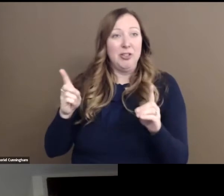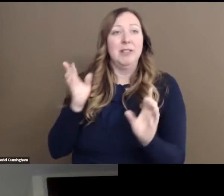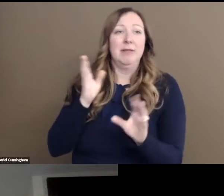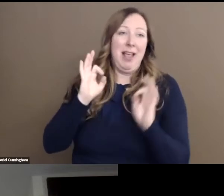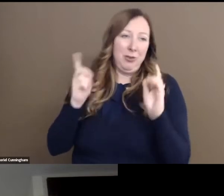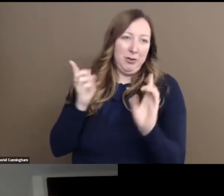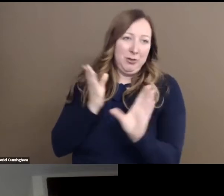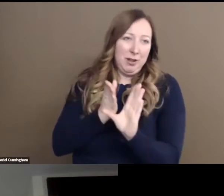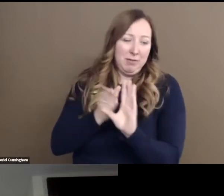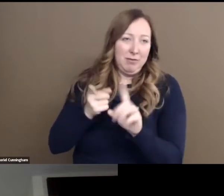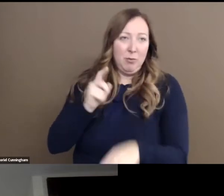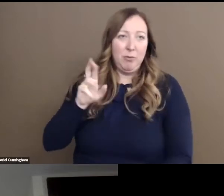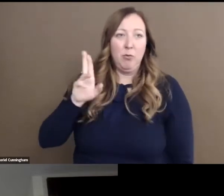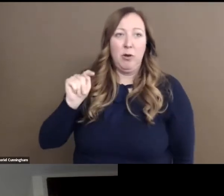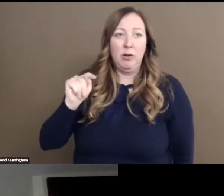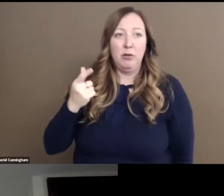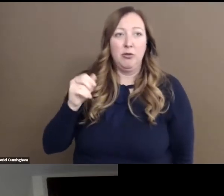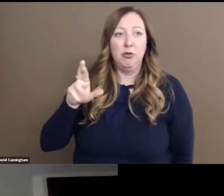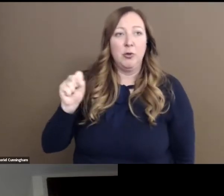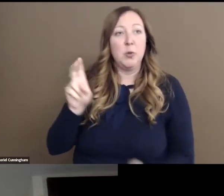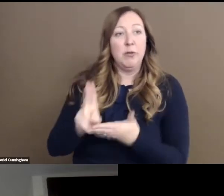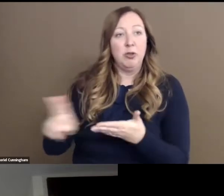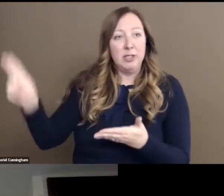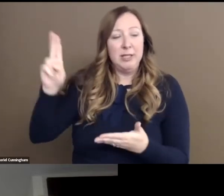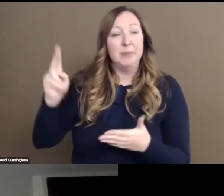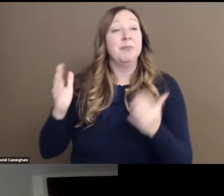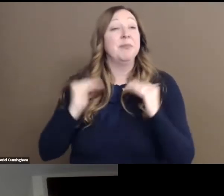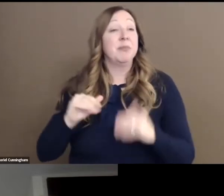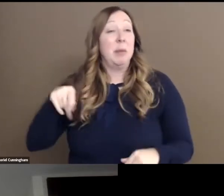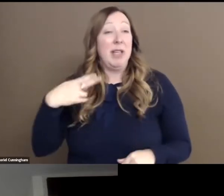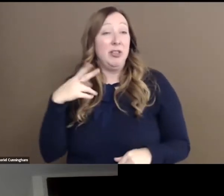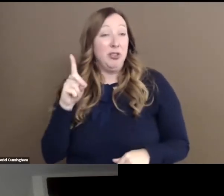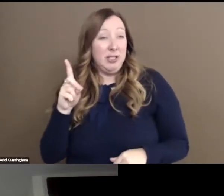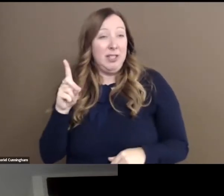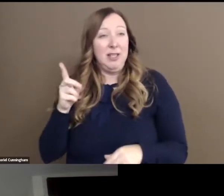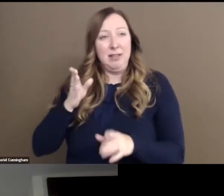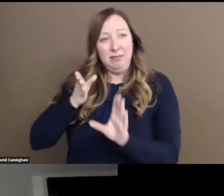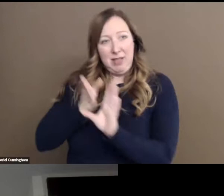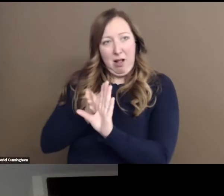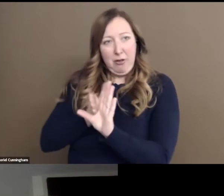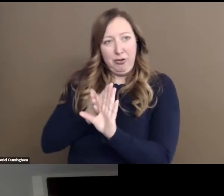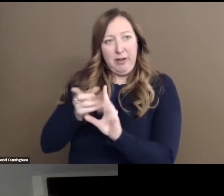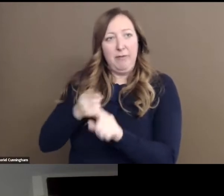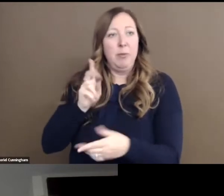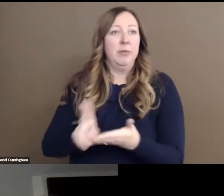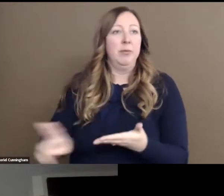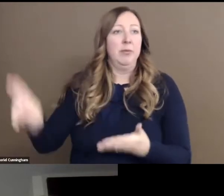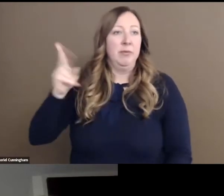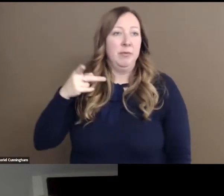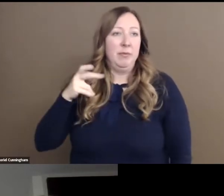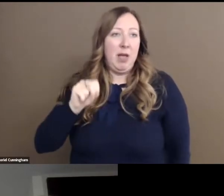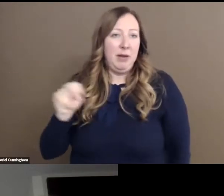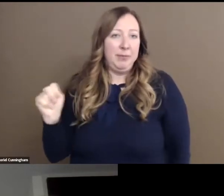university and her phd in psychology